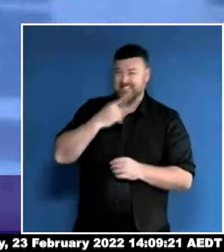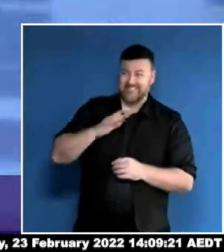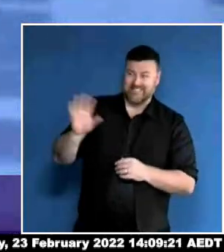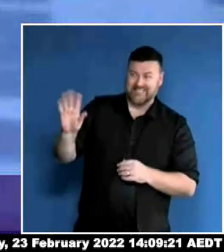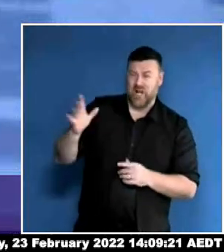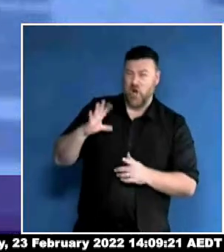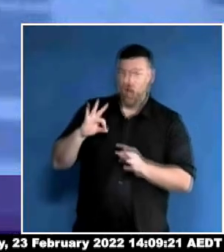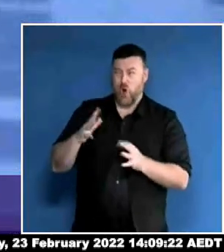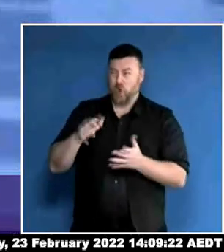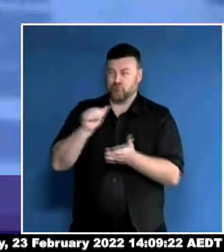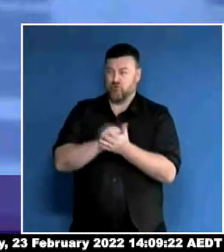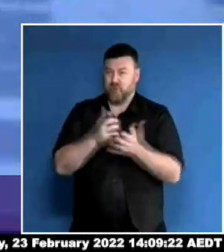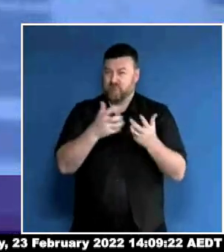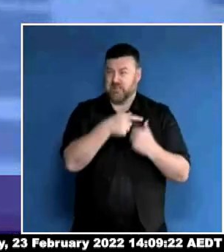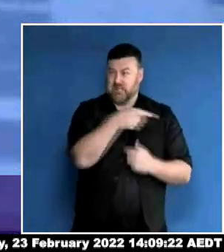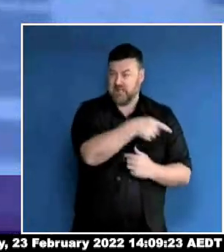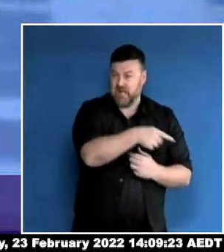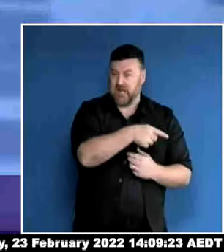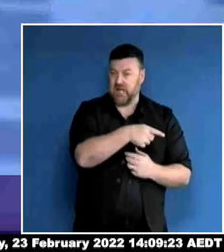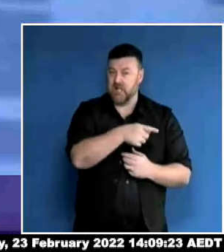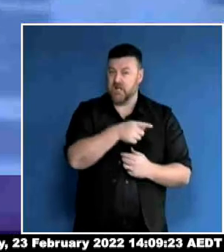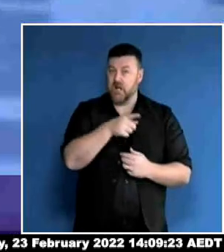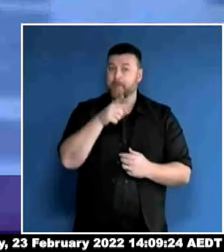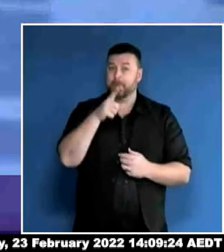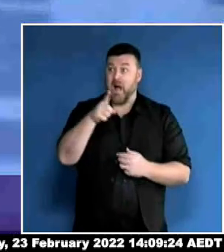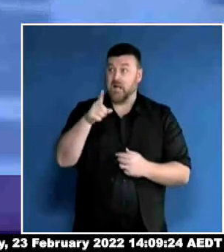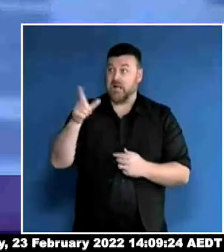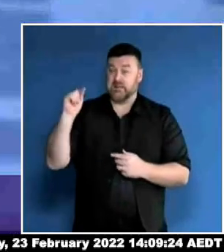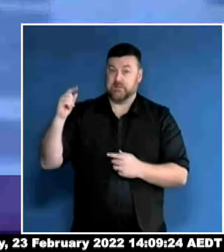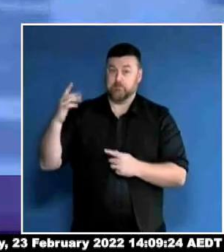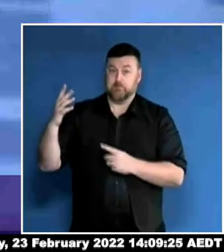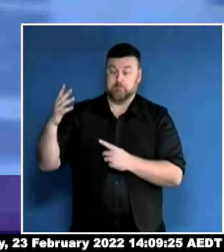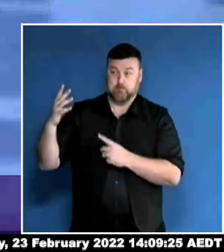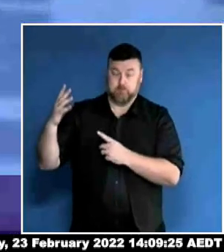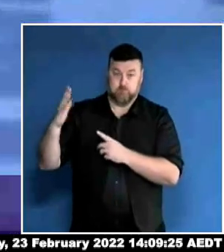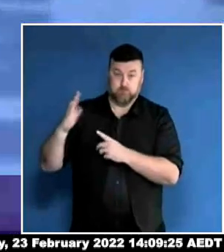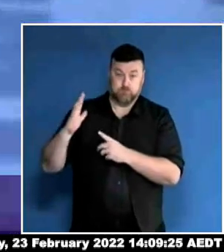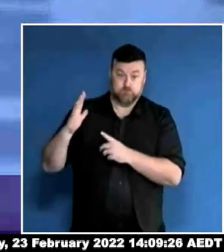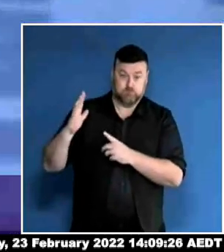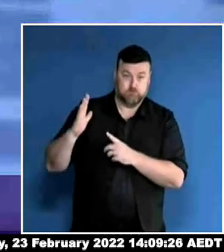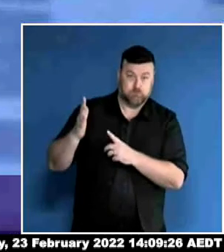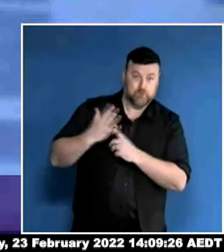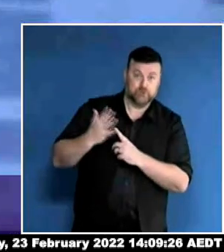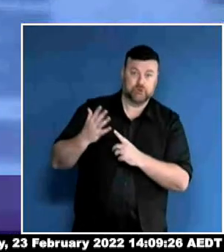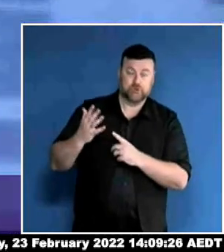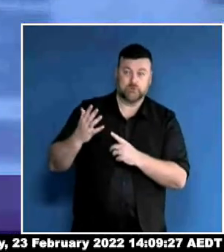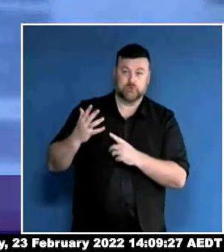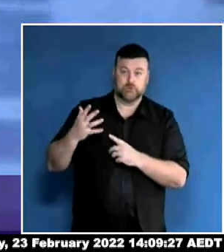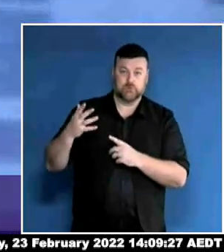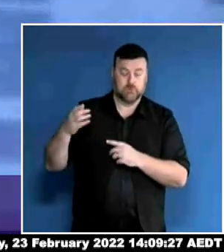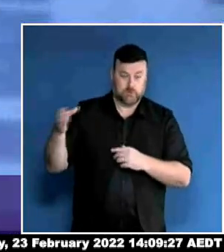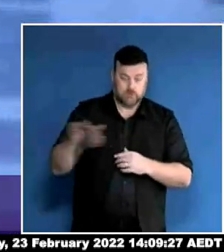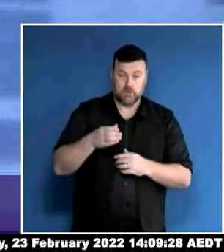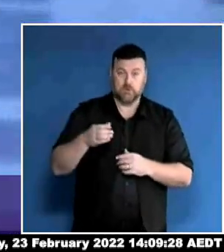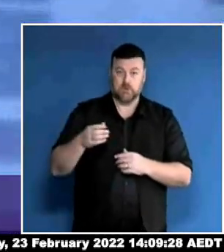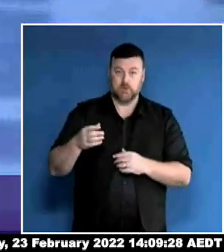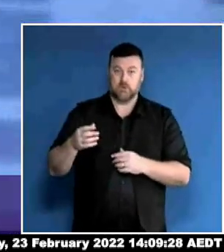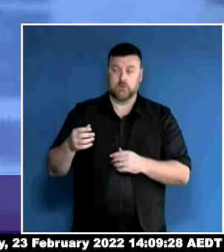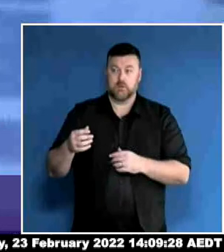you were getting that - that little push from the job coaches and the Business Development Manager.